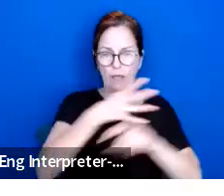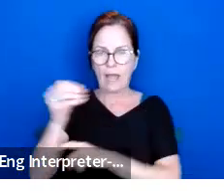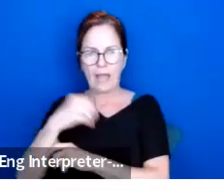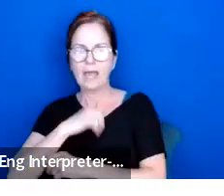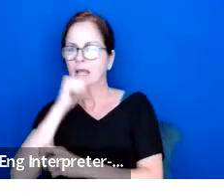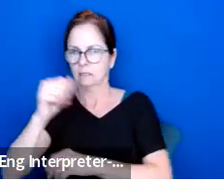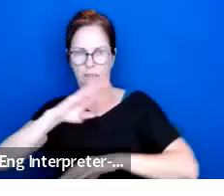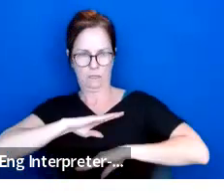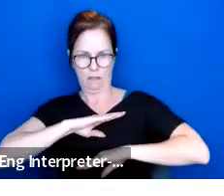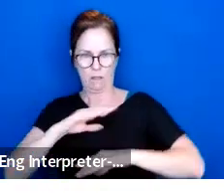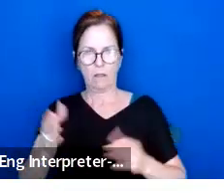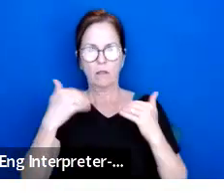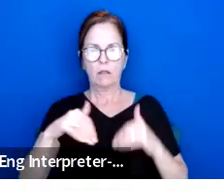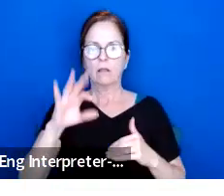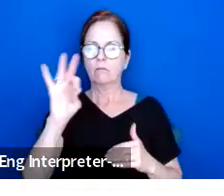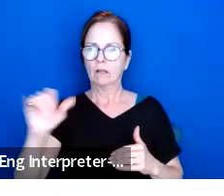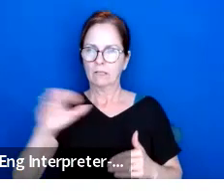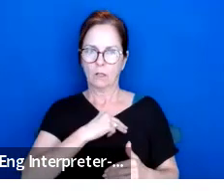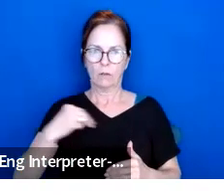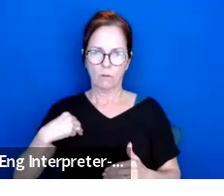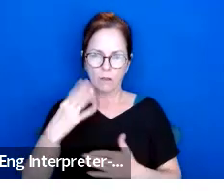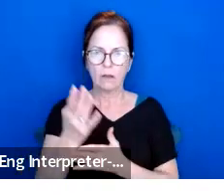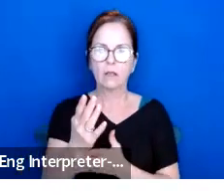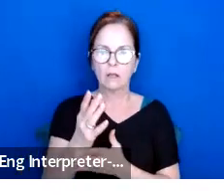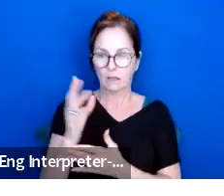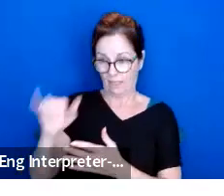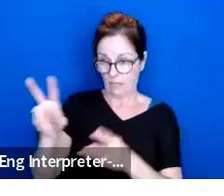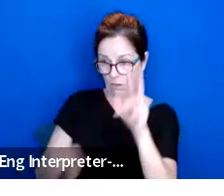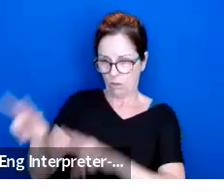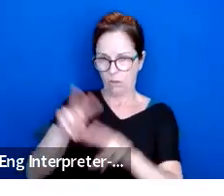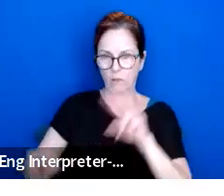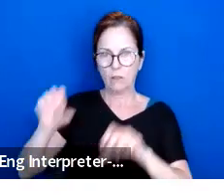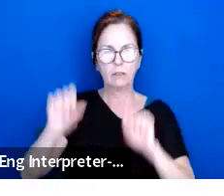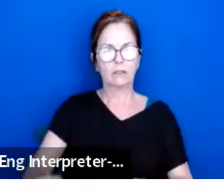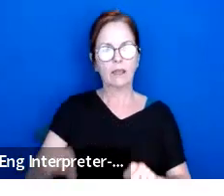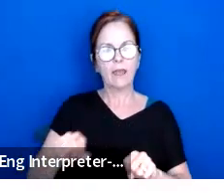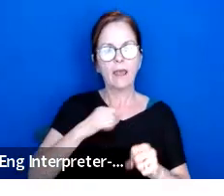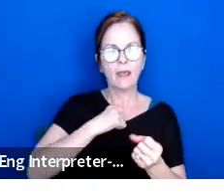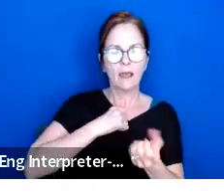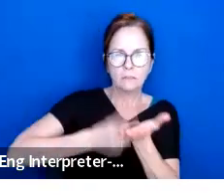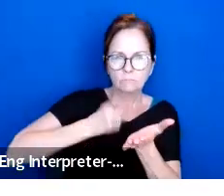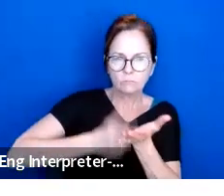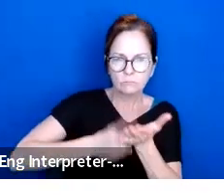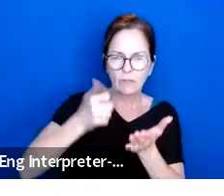The faculty member under review shall have an opportunity to append any written dismissal or explanations to the review form.